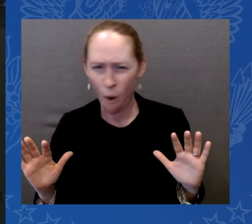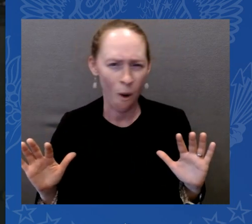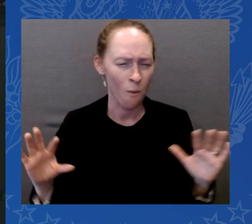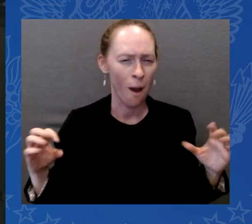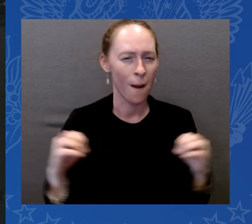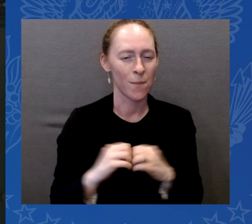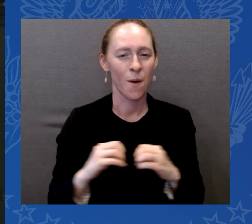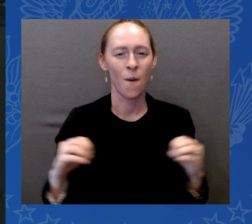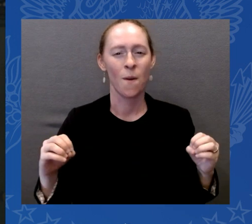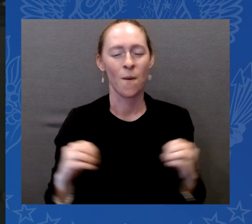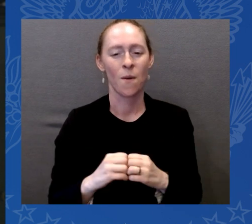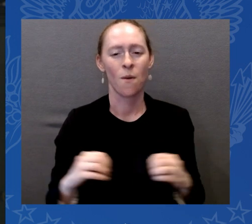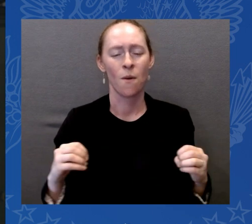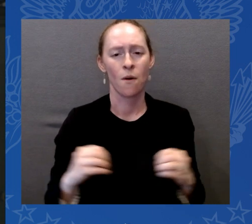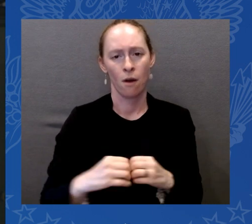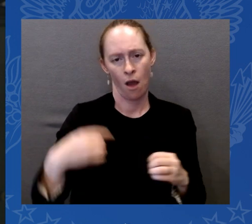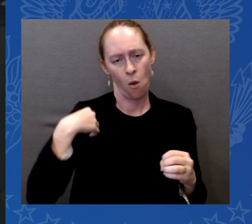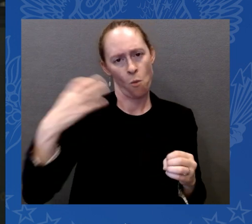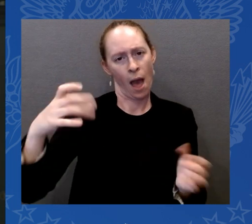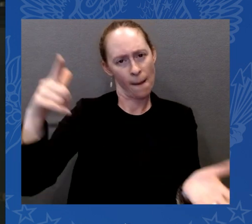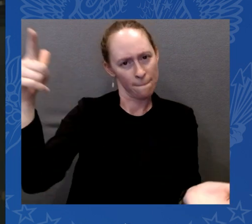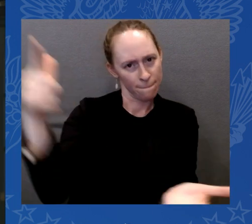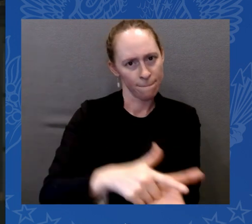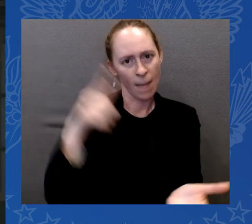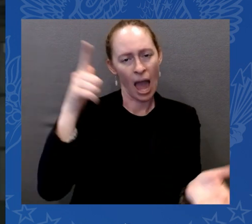There is no Godly reason for them.